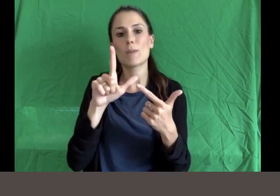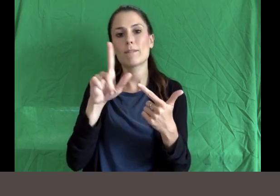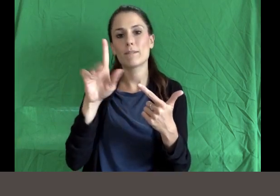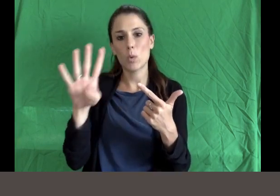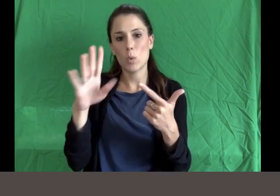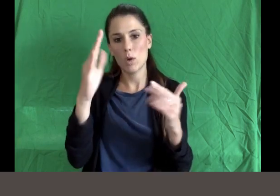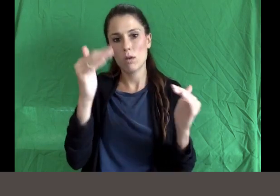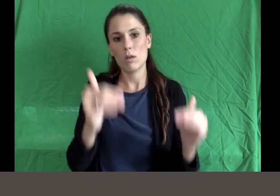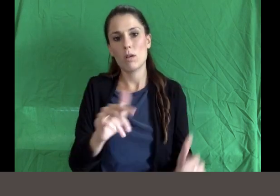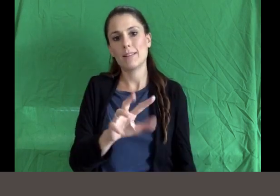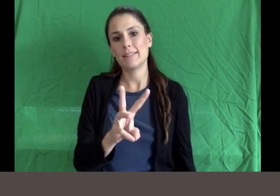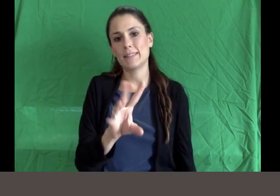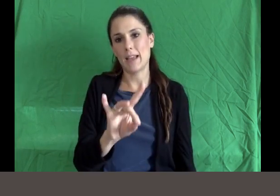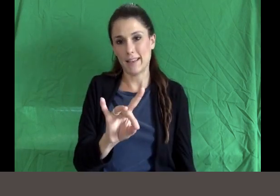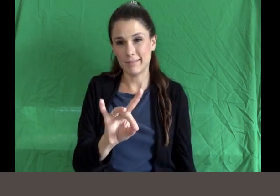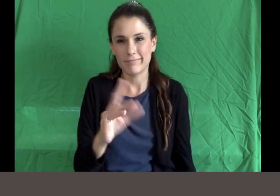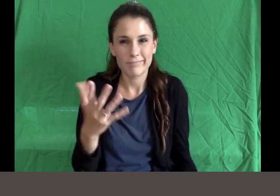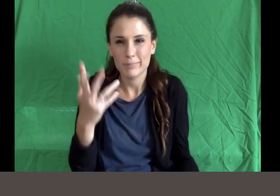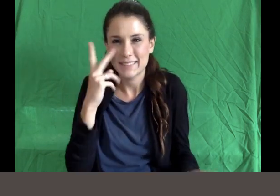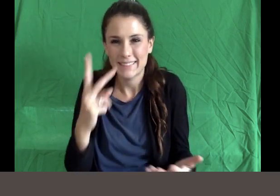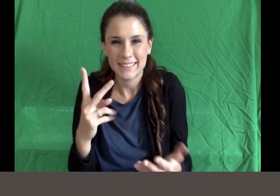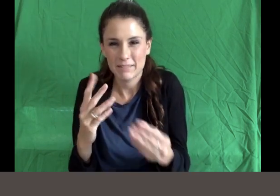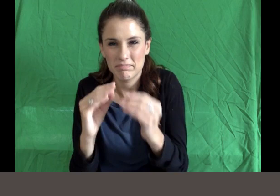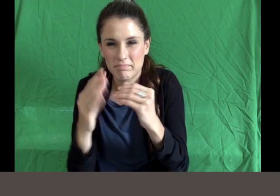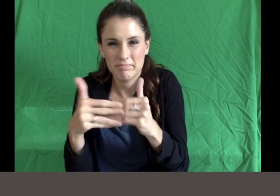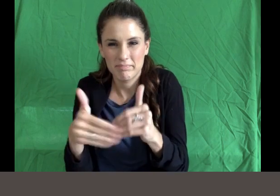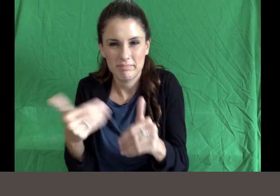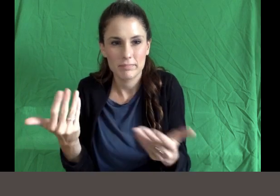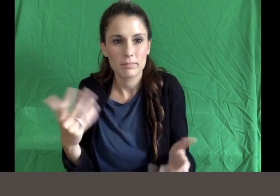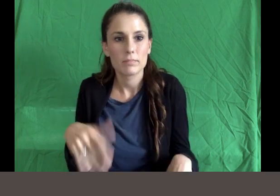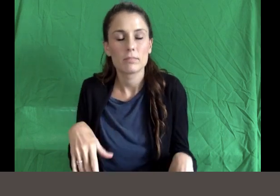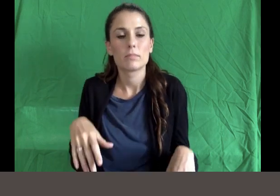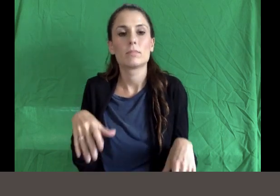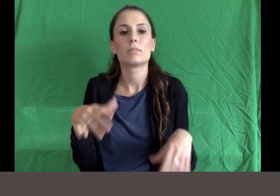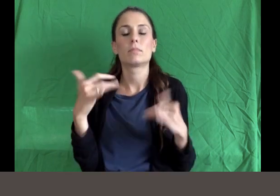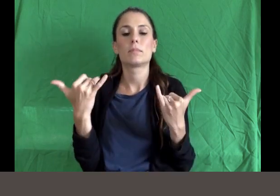a little bit about some line charts and some bar charts but one of my favorite chart types that